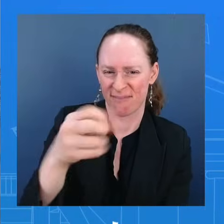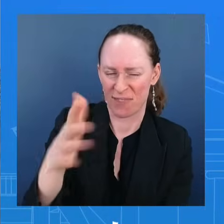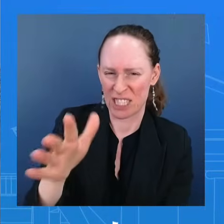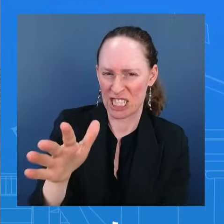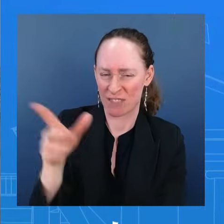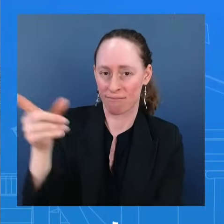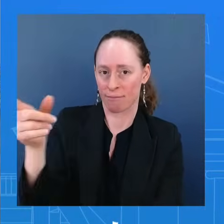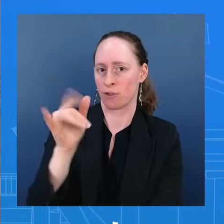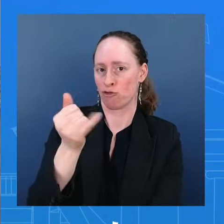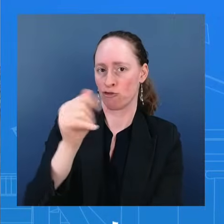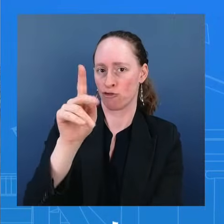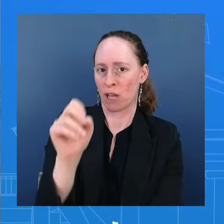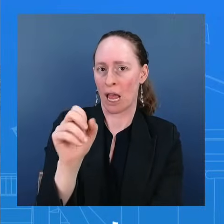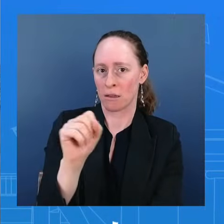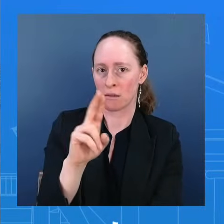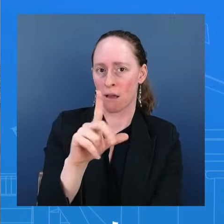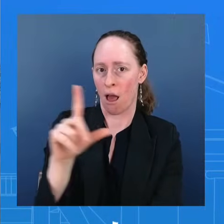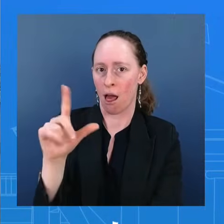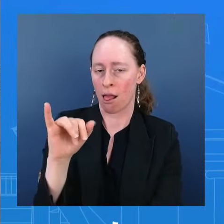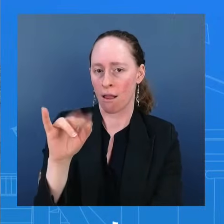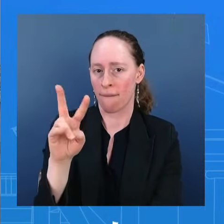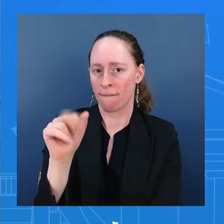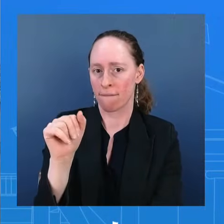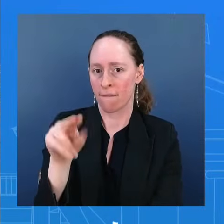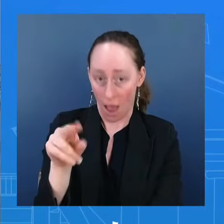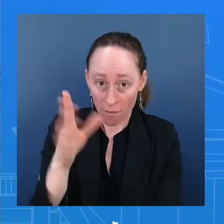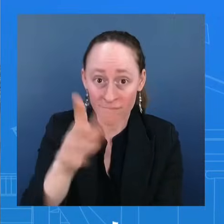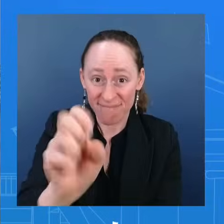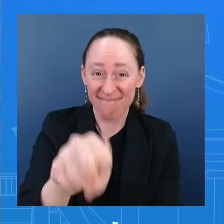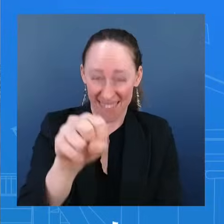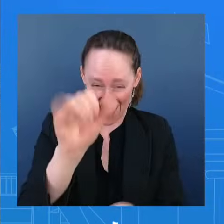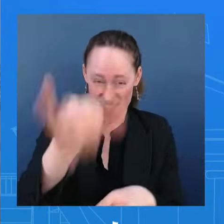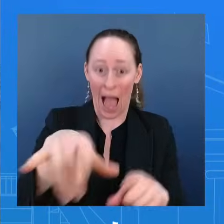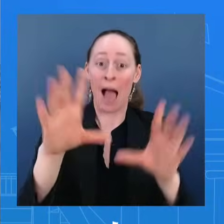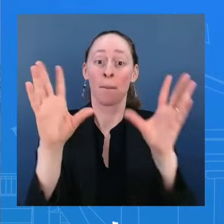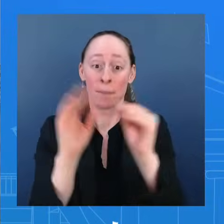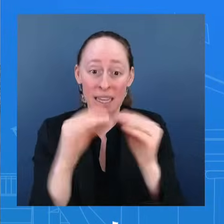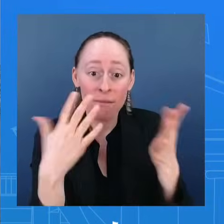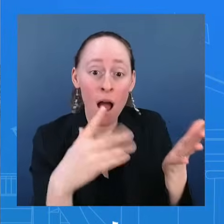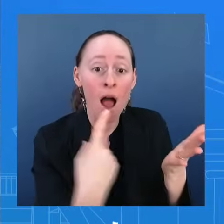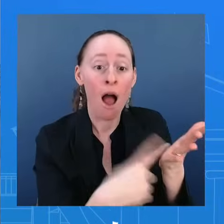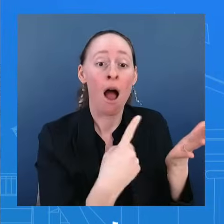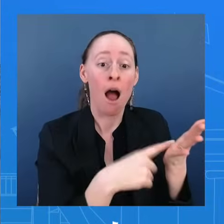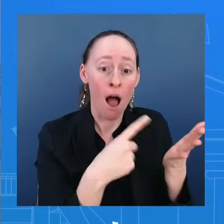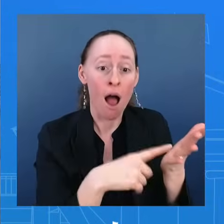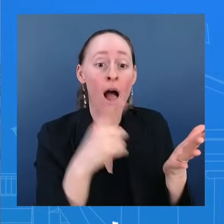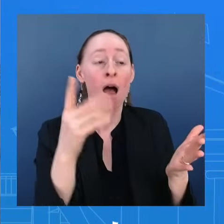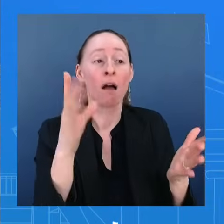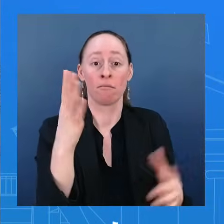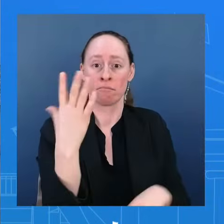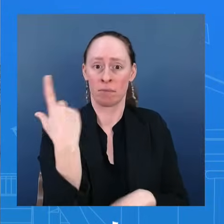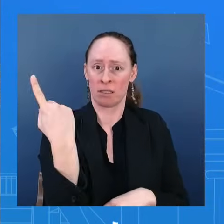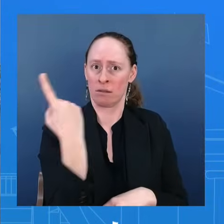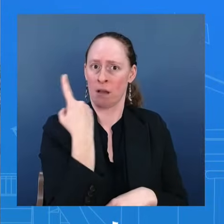where they said that they had been told from a reliable source -- we assume Sullivan -- that --